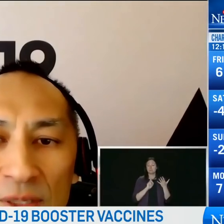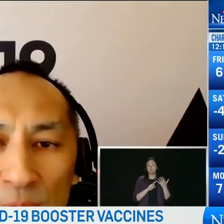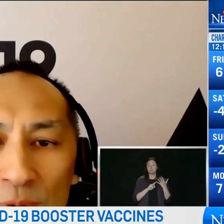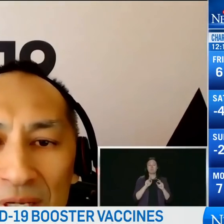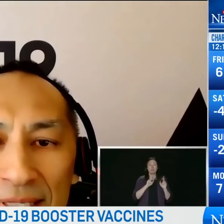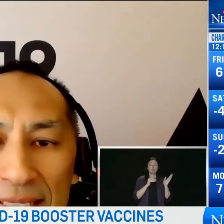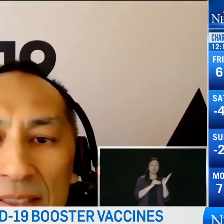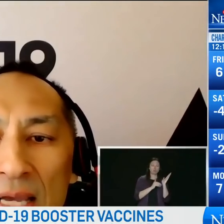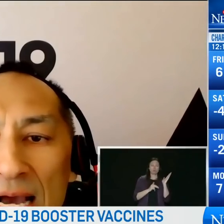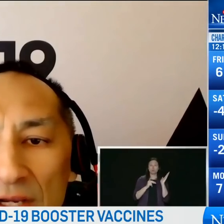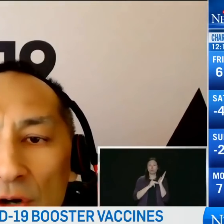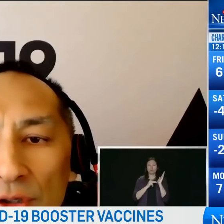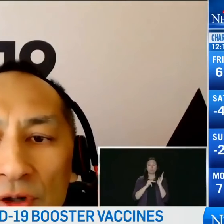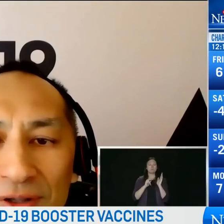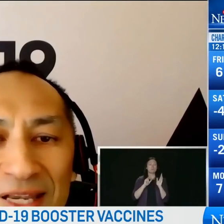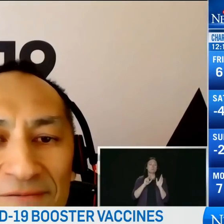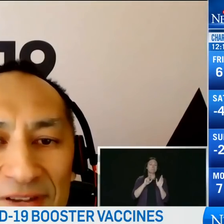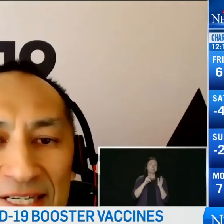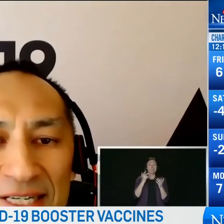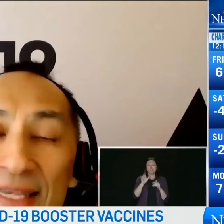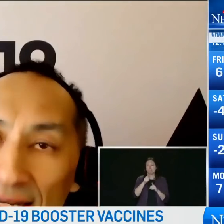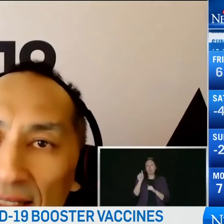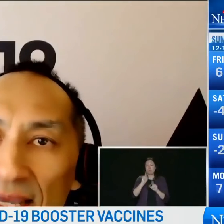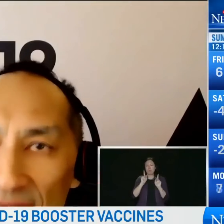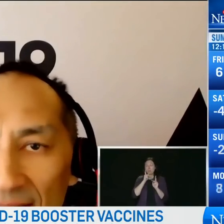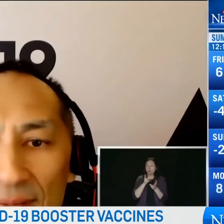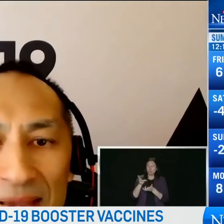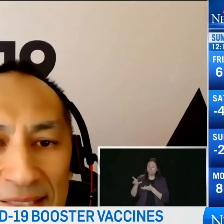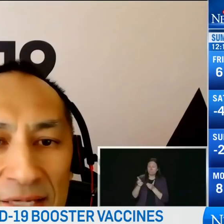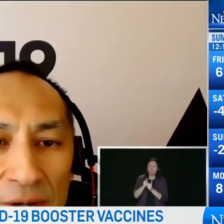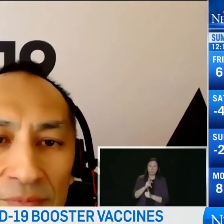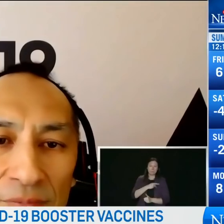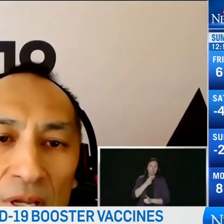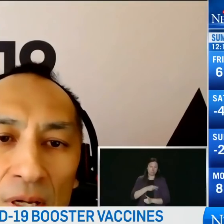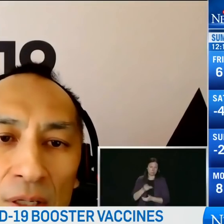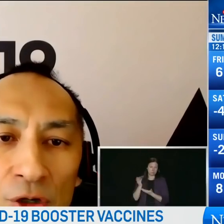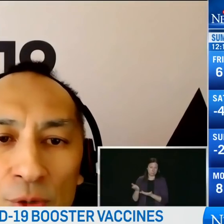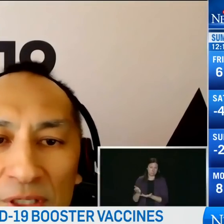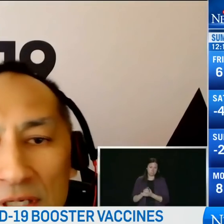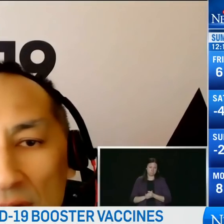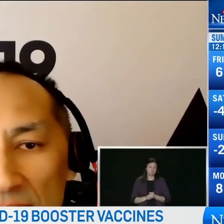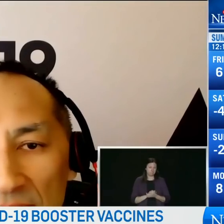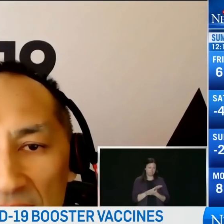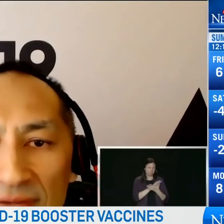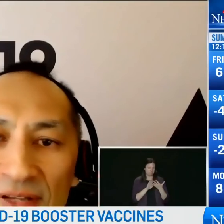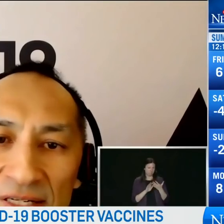INUIT AND METIS COMMUNITIES AND